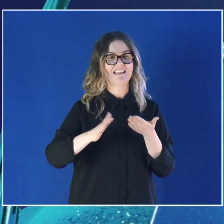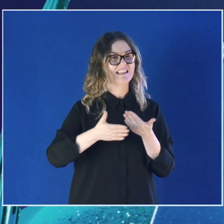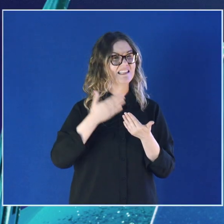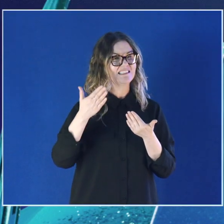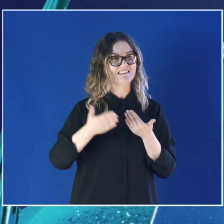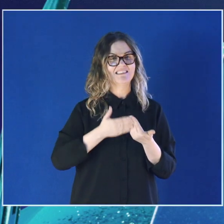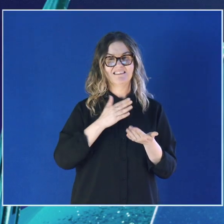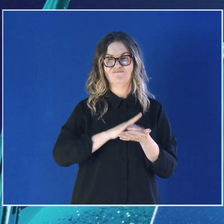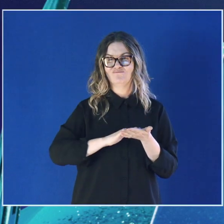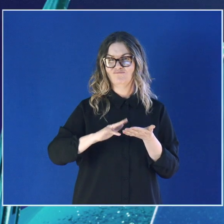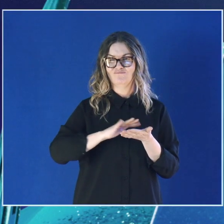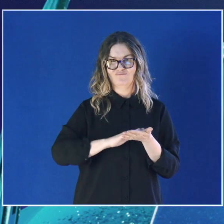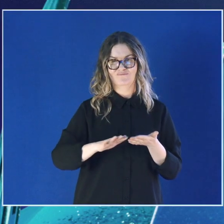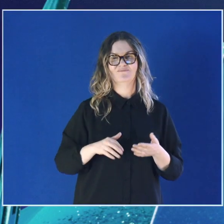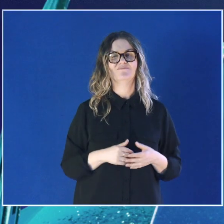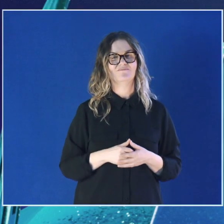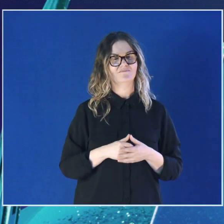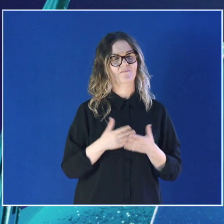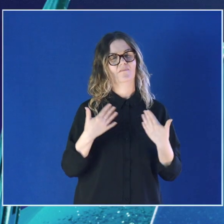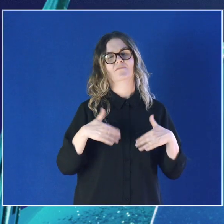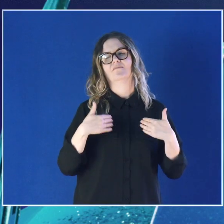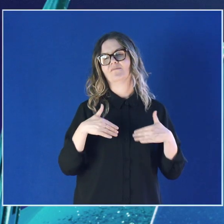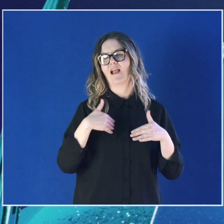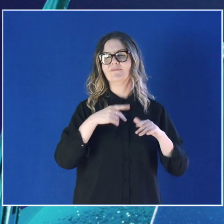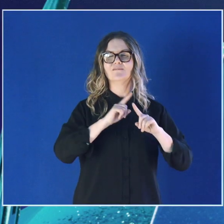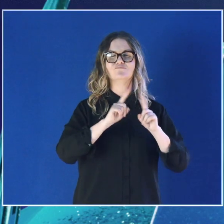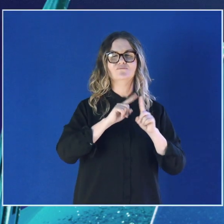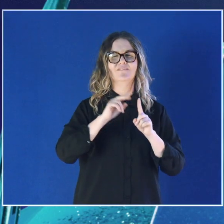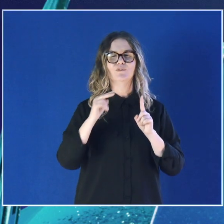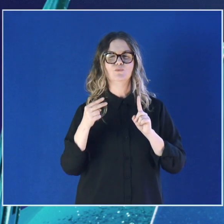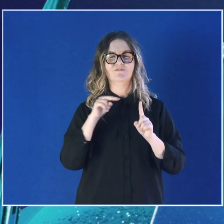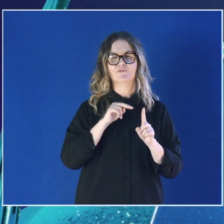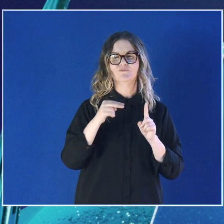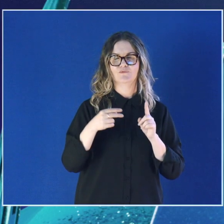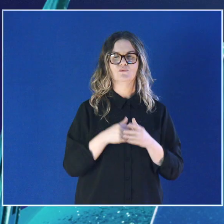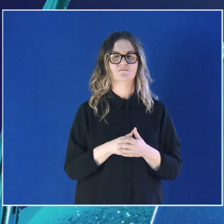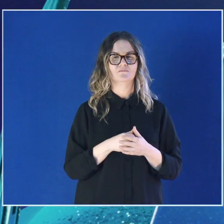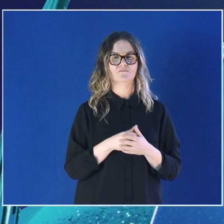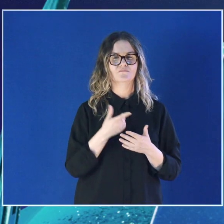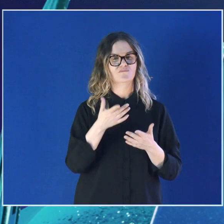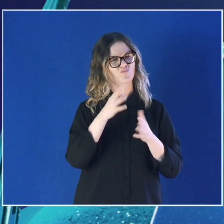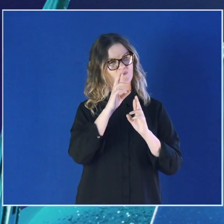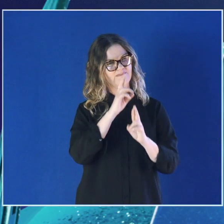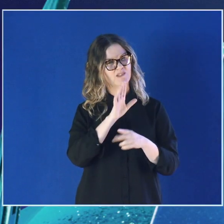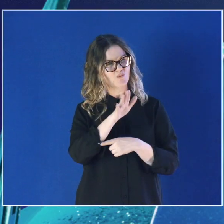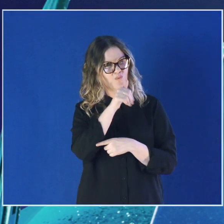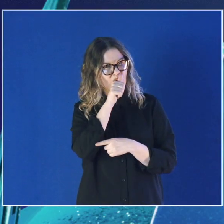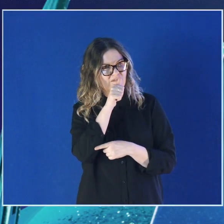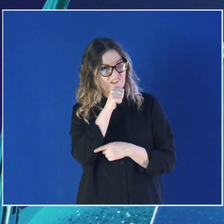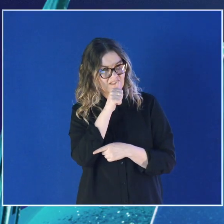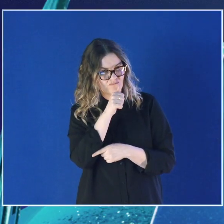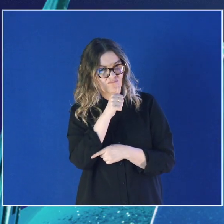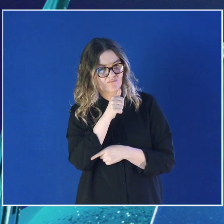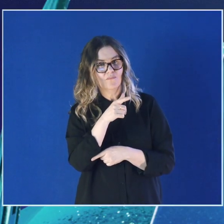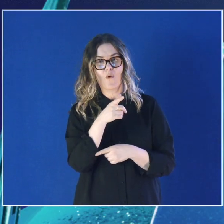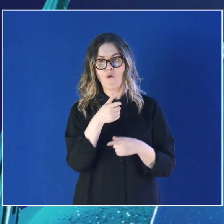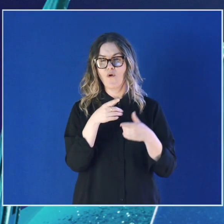and Speech in Braille Viewers support privacy, flexibility, and teaching. Behind it all, stronger fundamentals,